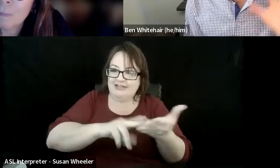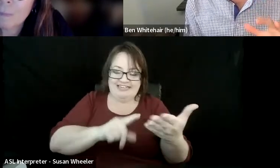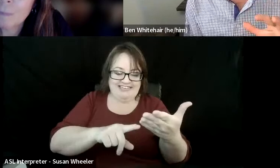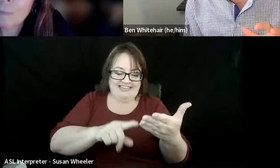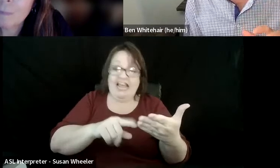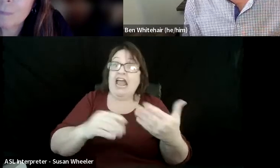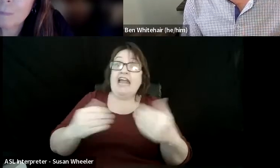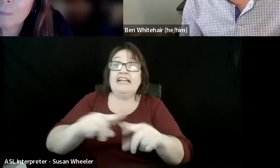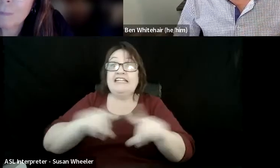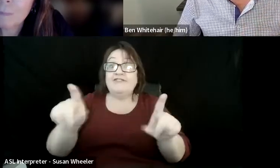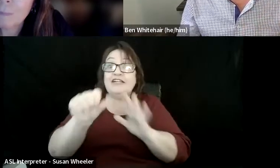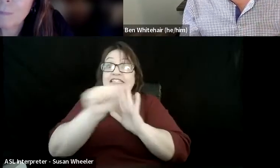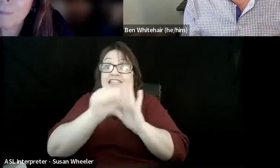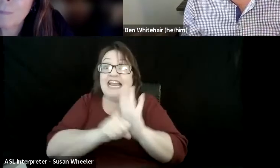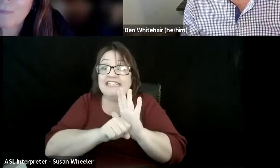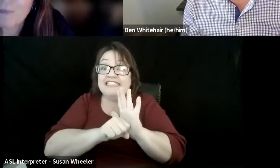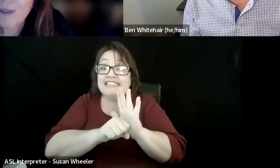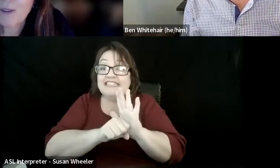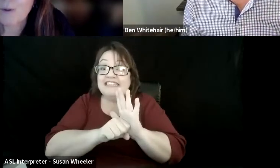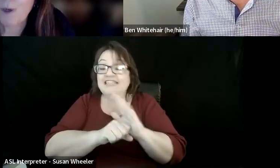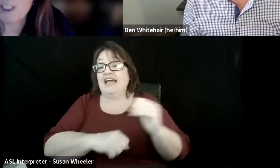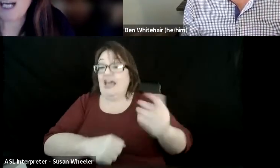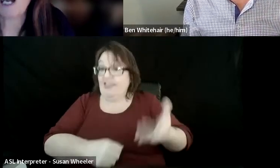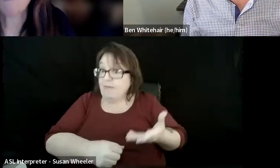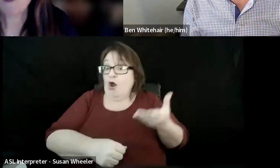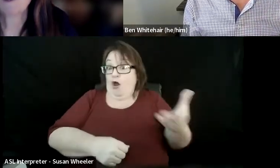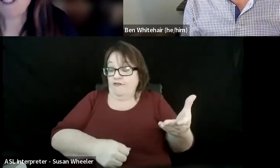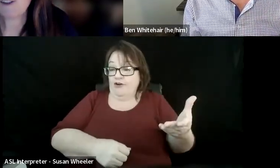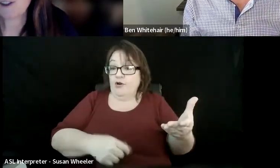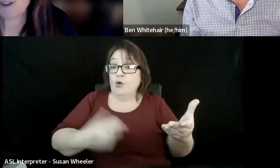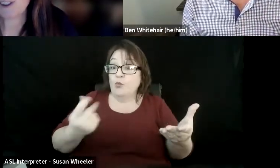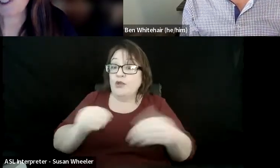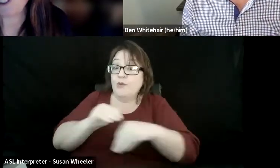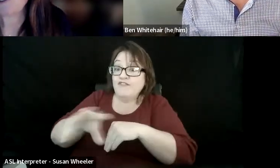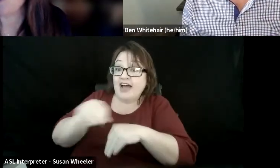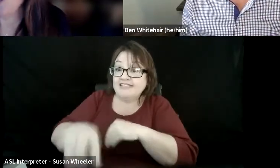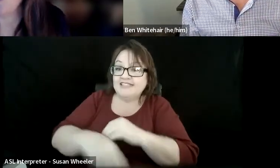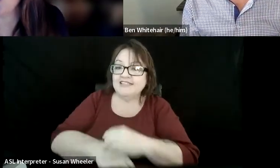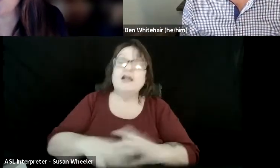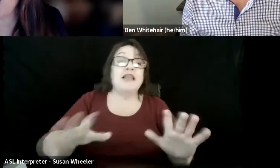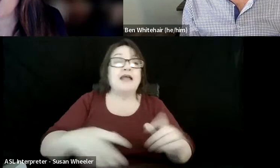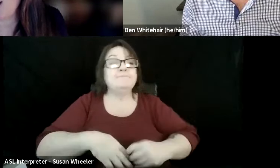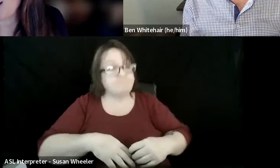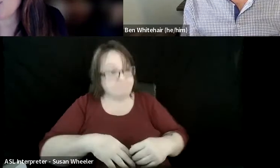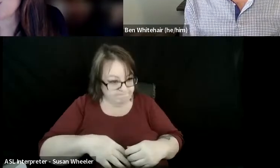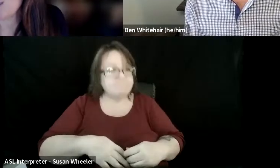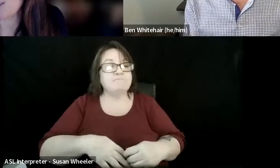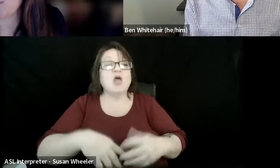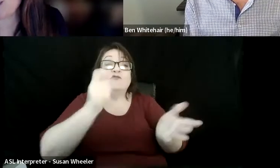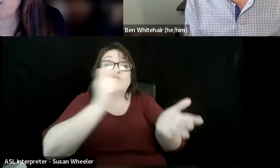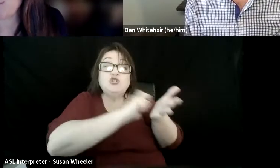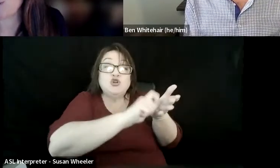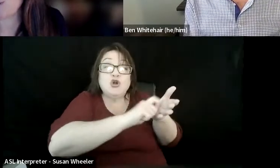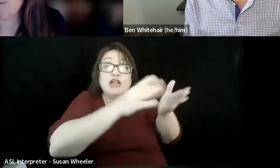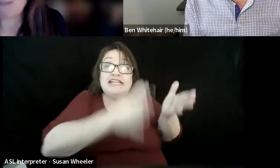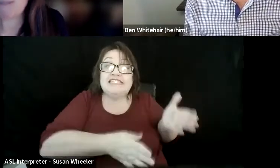What advice do you give them? Well I always tell journalists they should know this right away because this is what they do for a living,